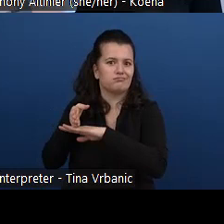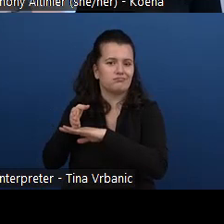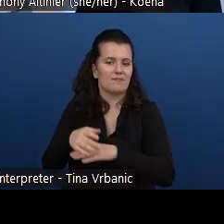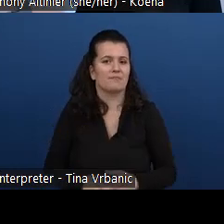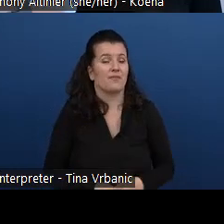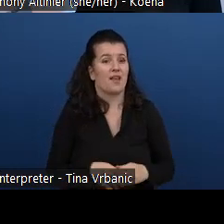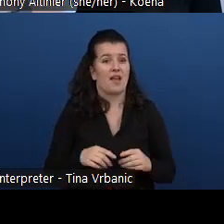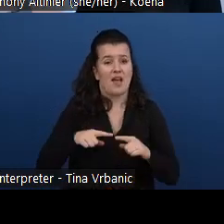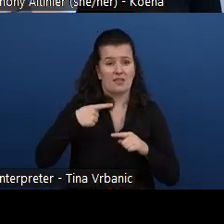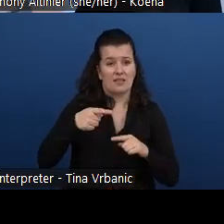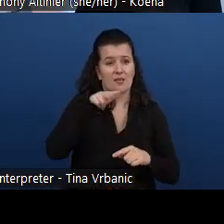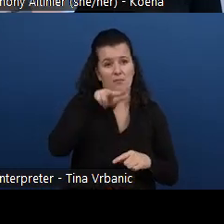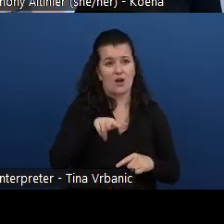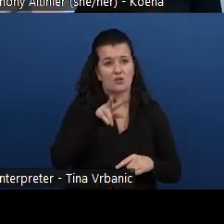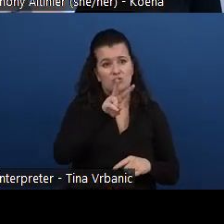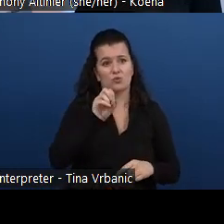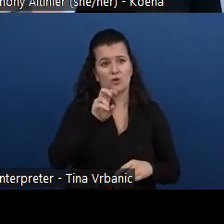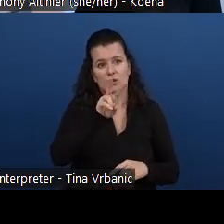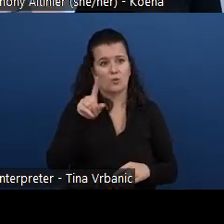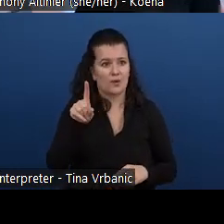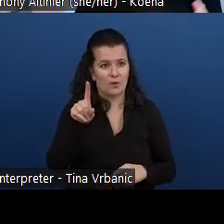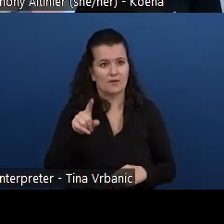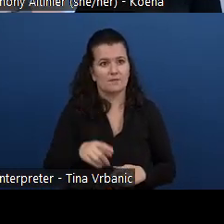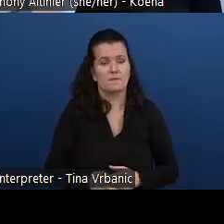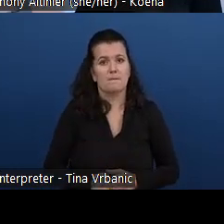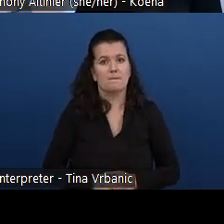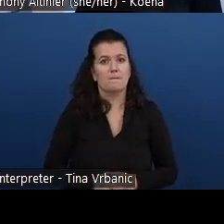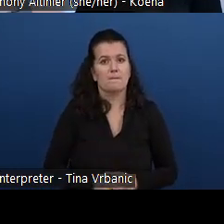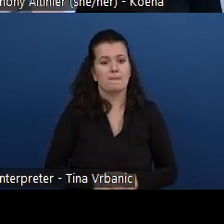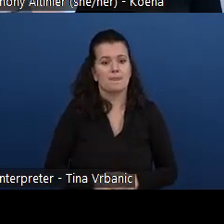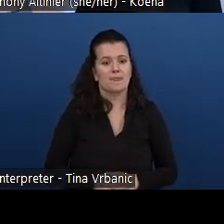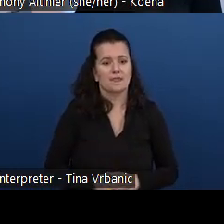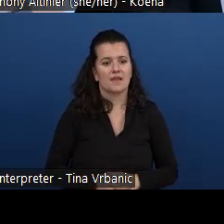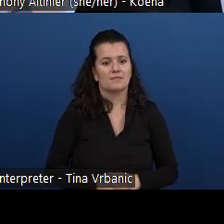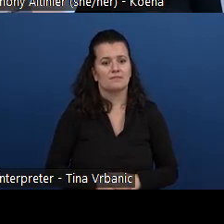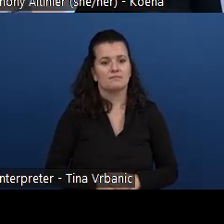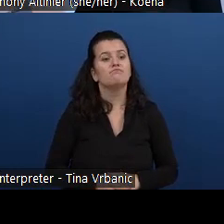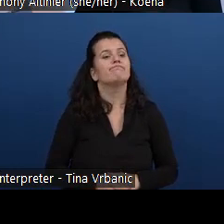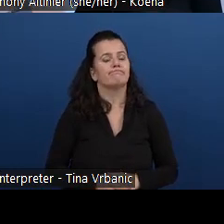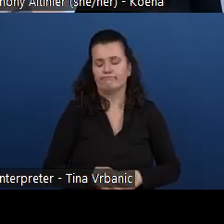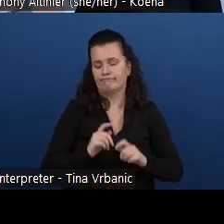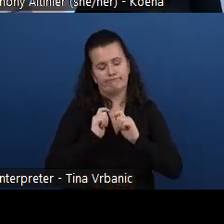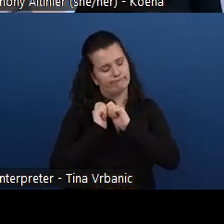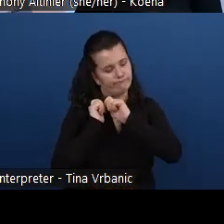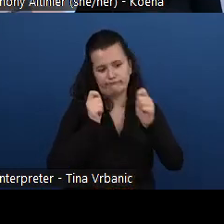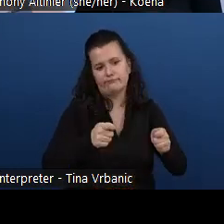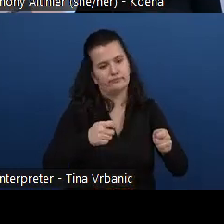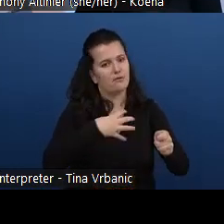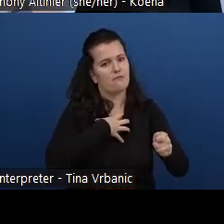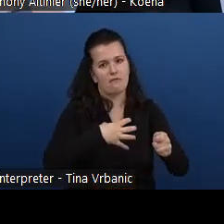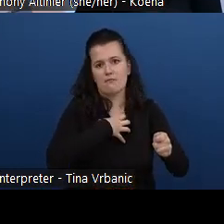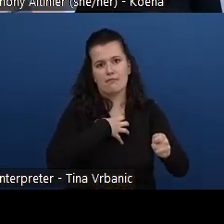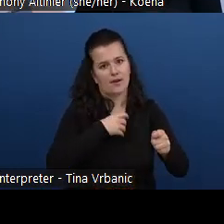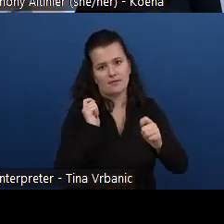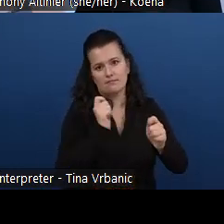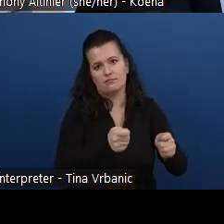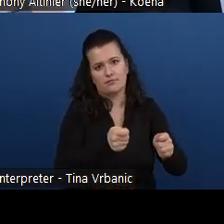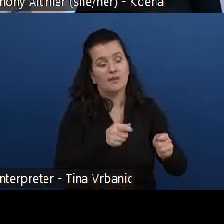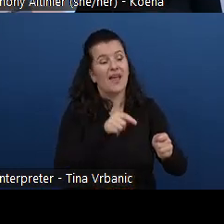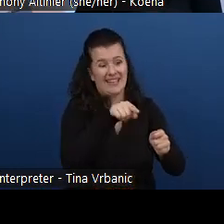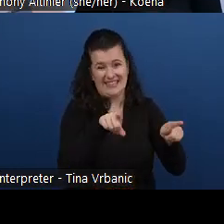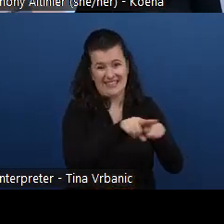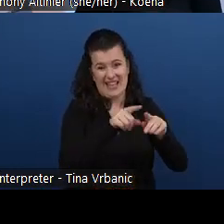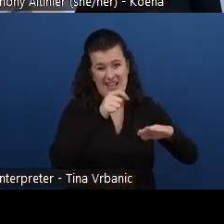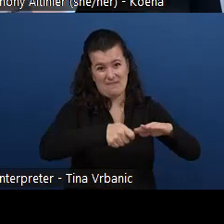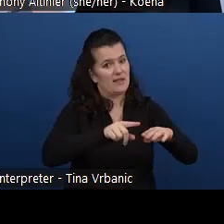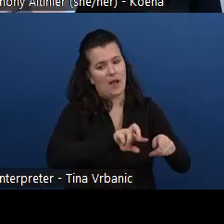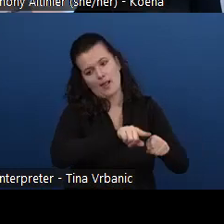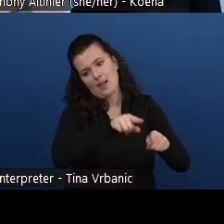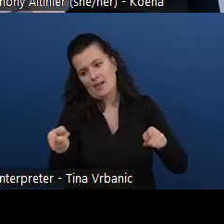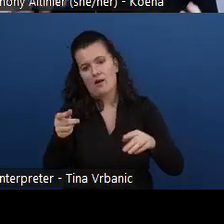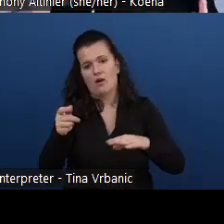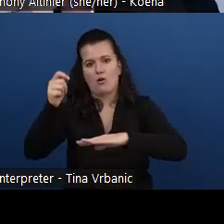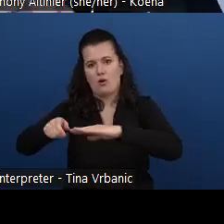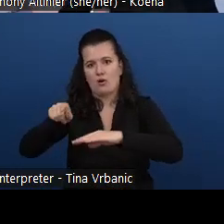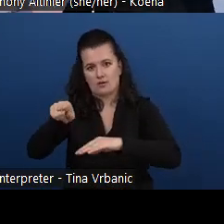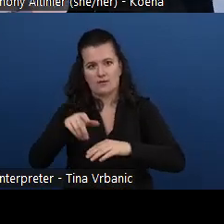So, of course, they went to appeal in appeal courts, but in June 2022 -- so a few months